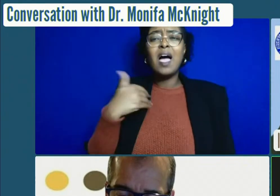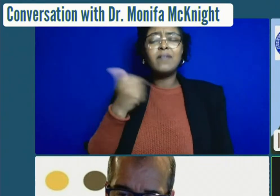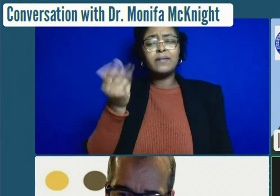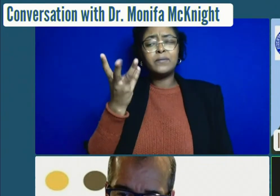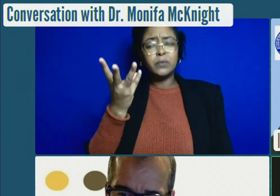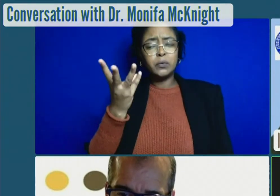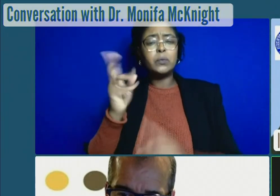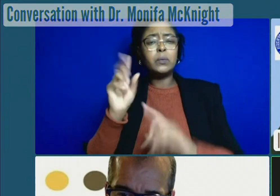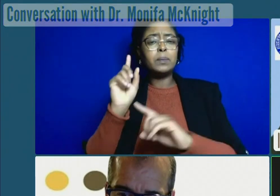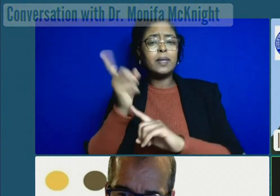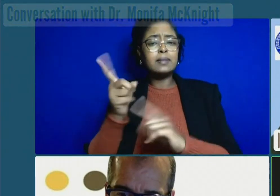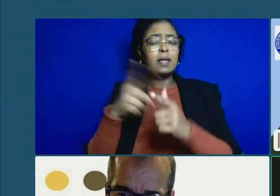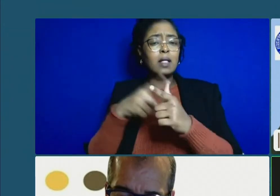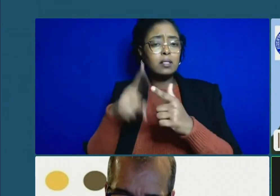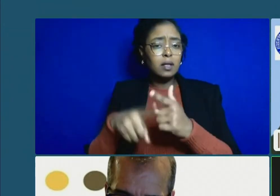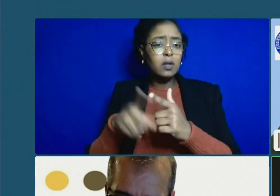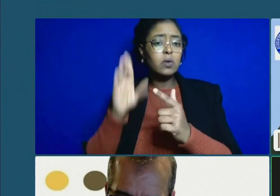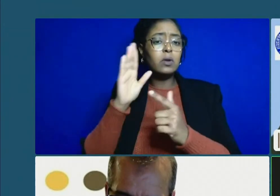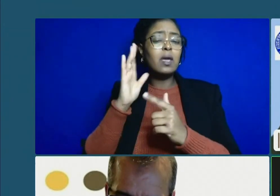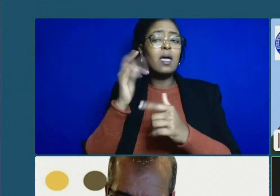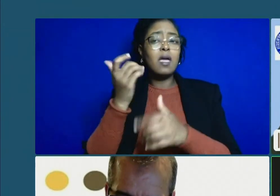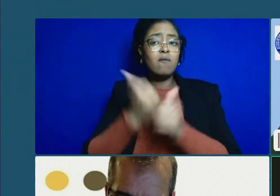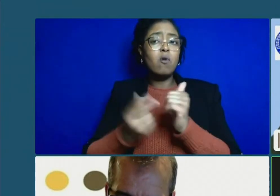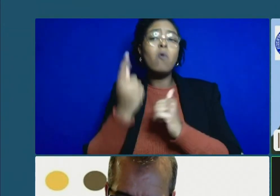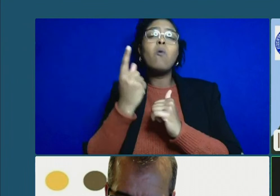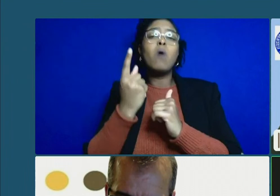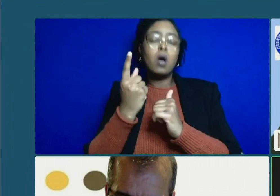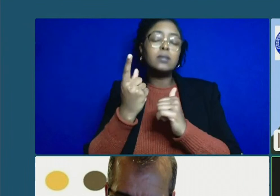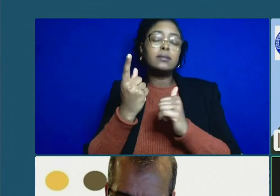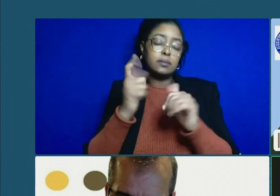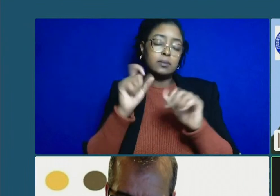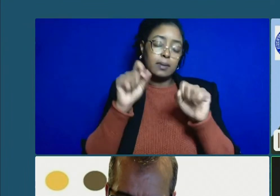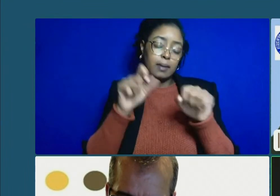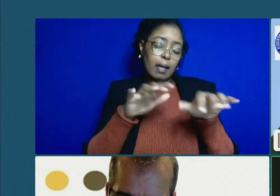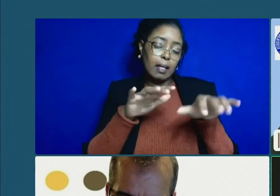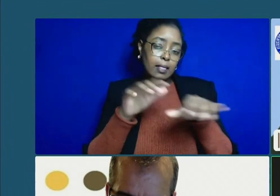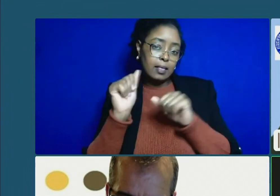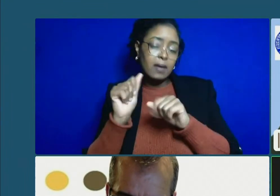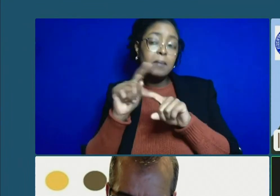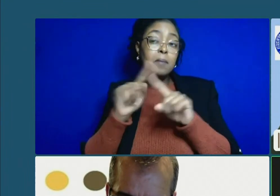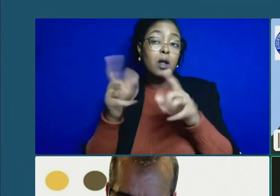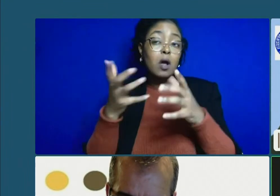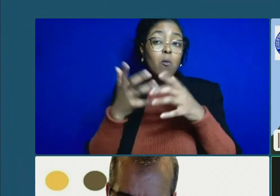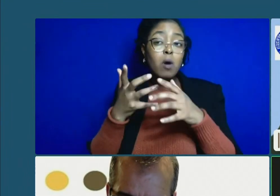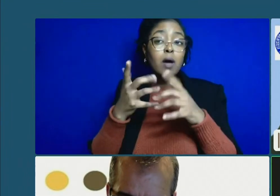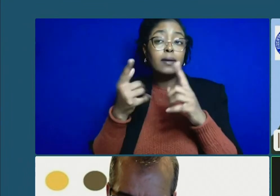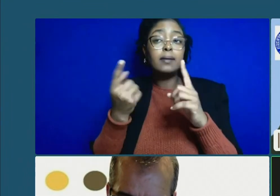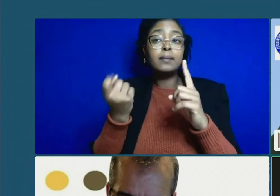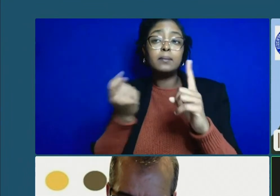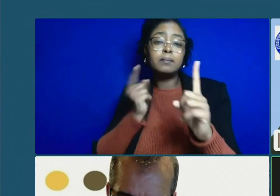Sharon for that. So um, asked just for a couple of more minutes. And then, um, I know